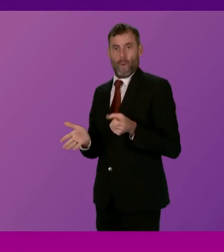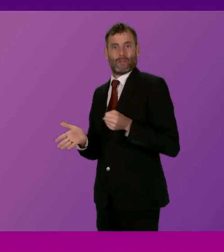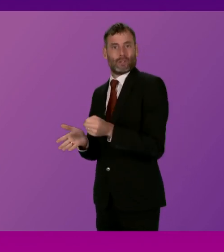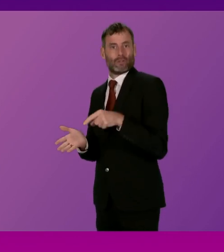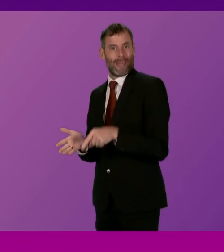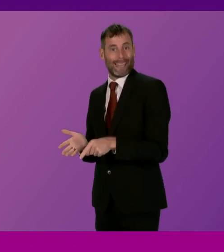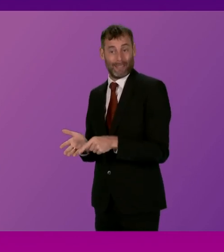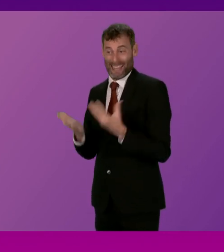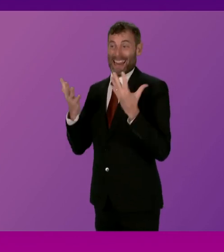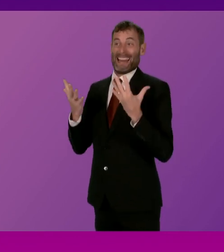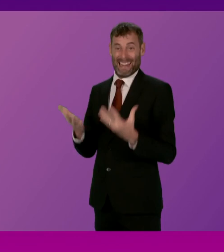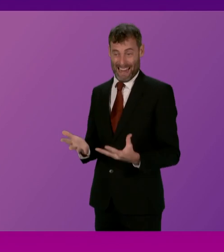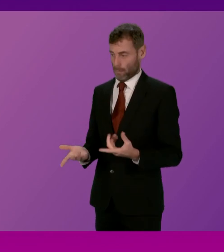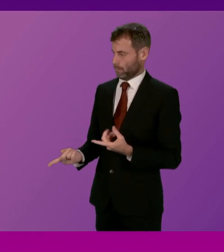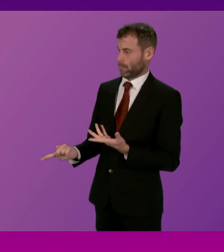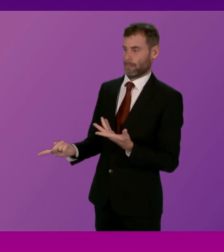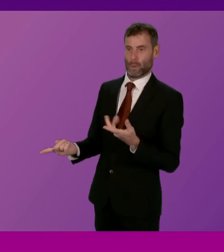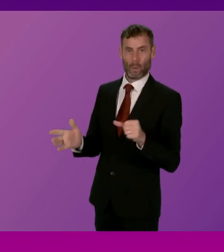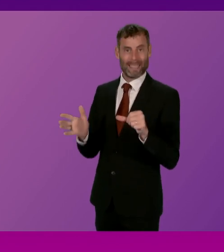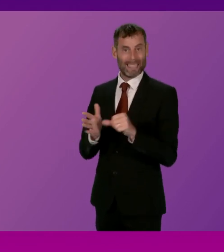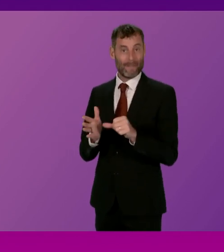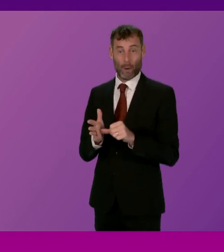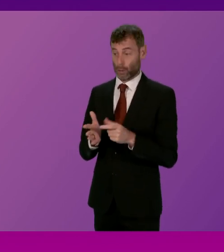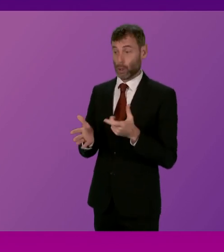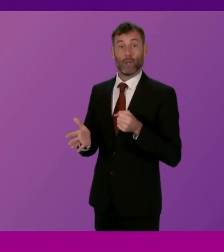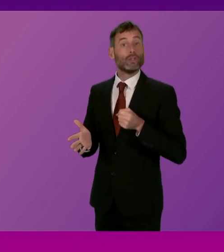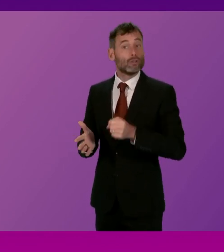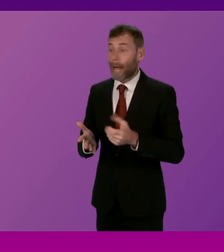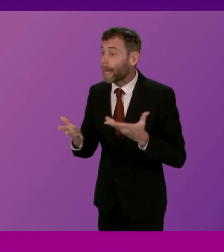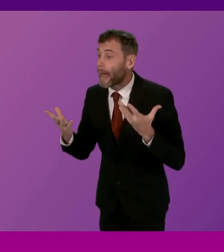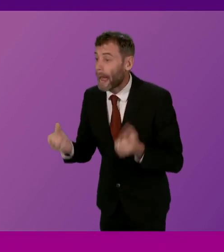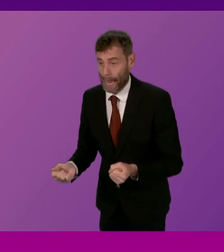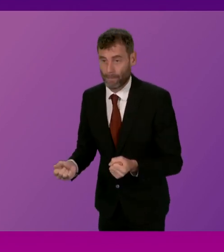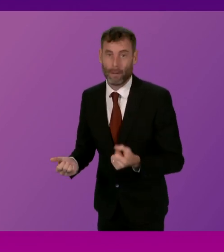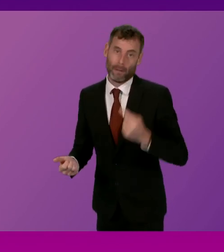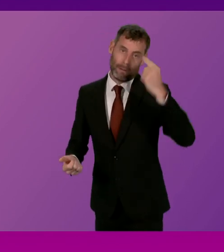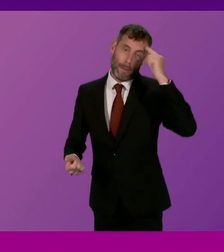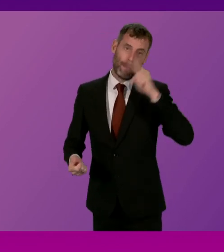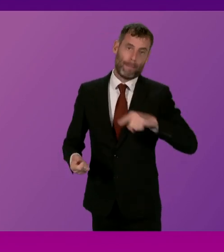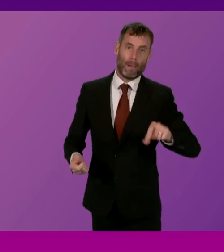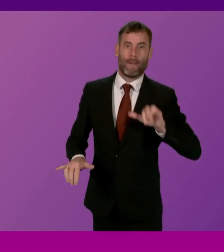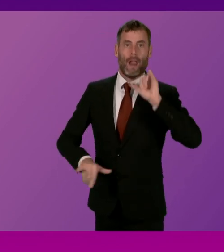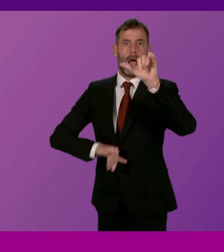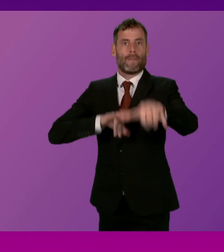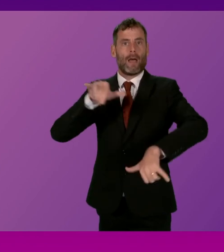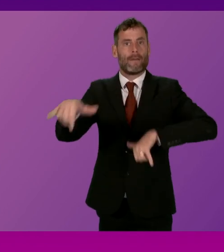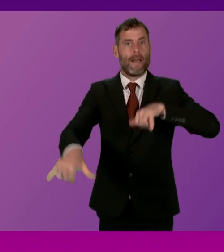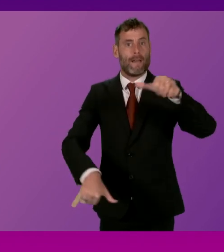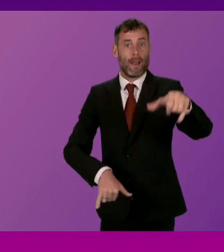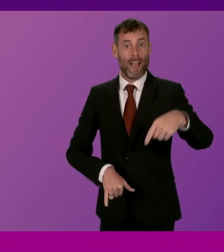struggle to compete with domestic air travel. That will not help us to deliver on the important climate change targets that we must achieve.